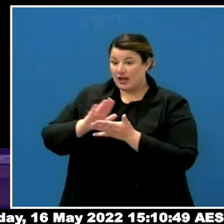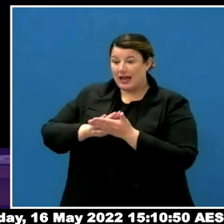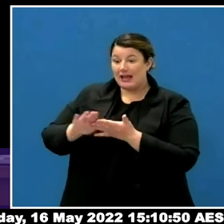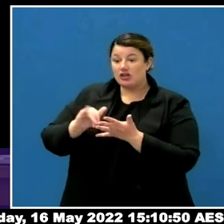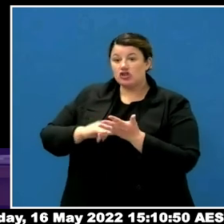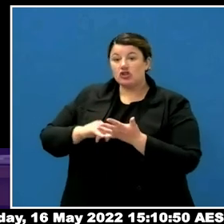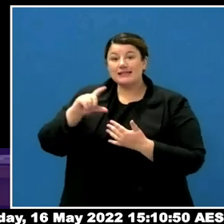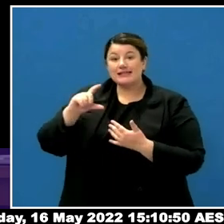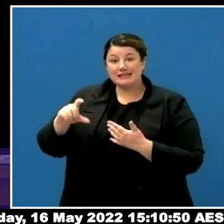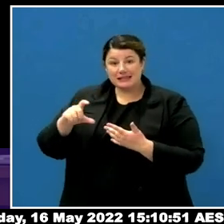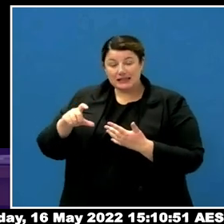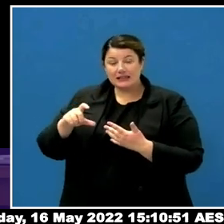moments for the whole family; is that right?